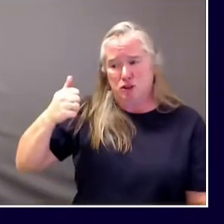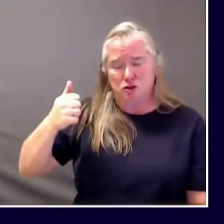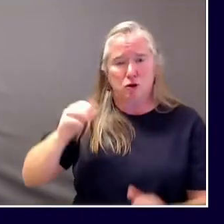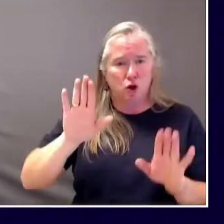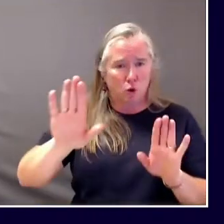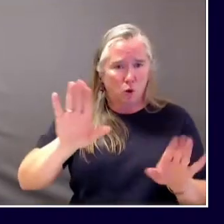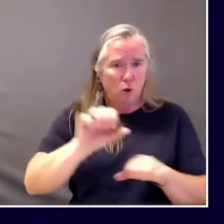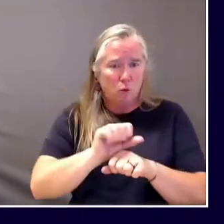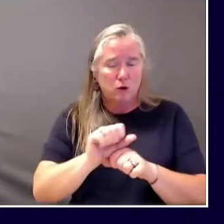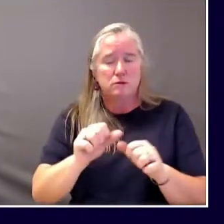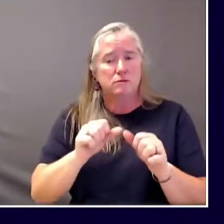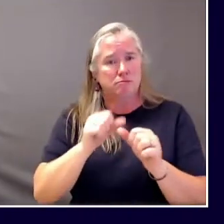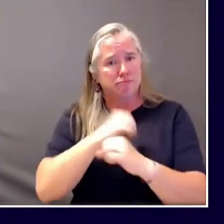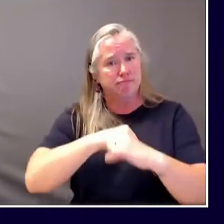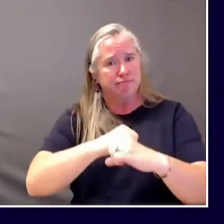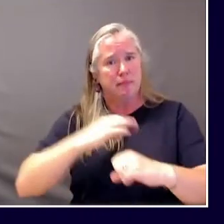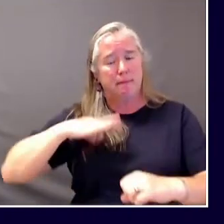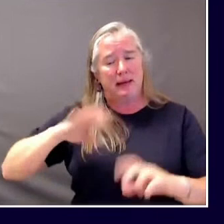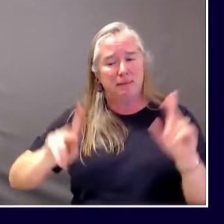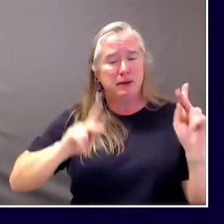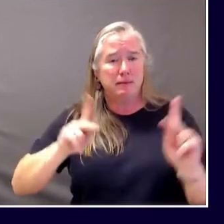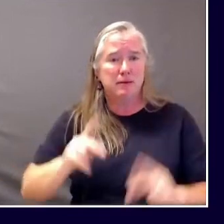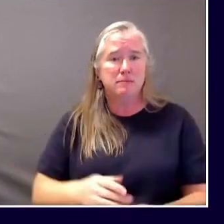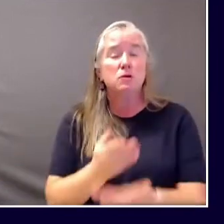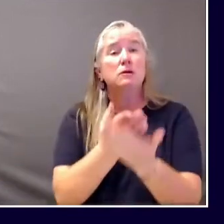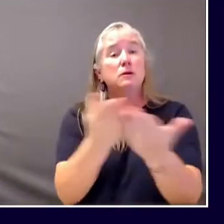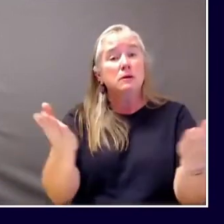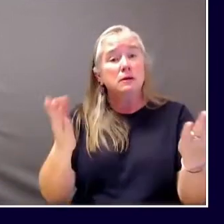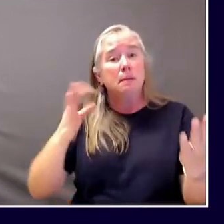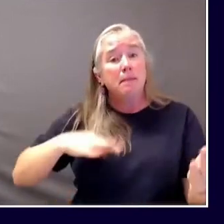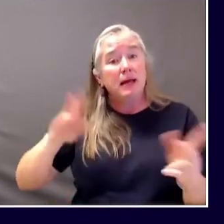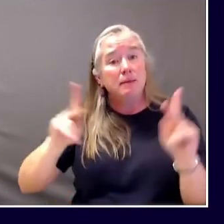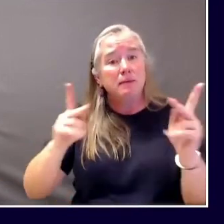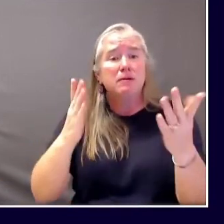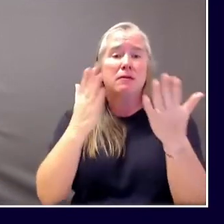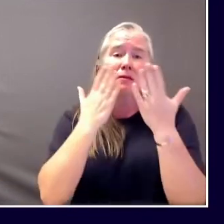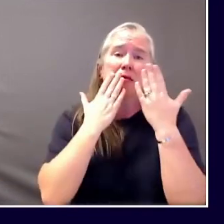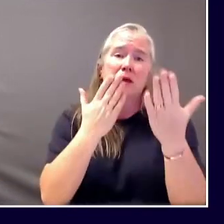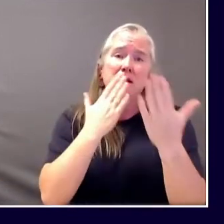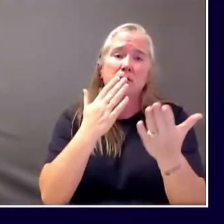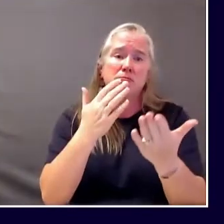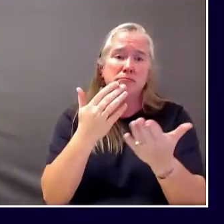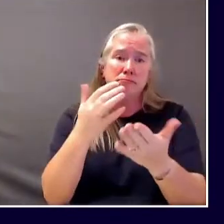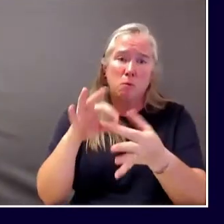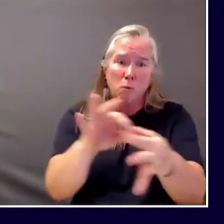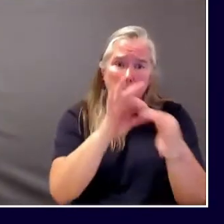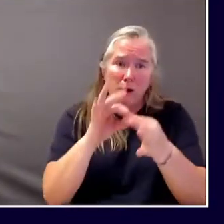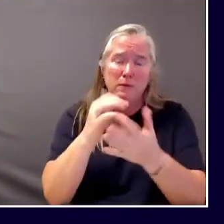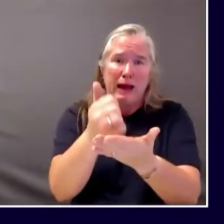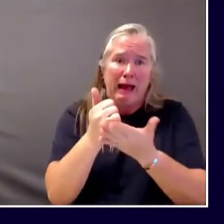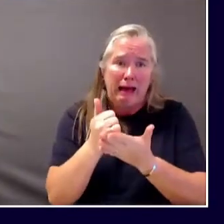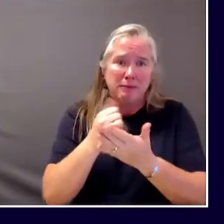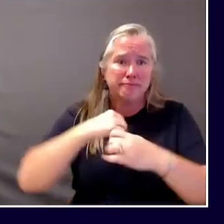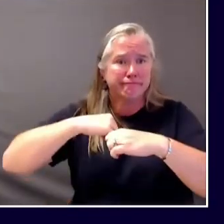keep us safe thank you to the